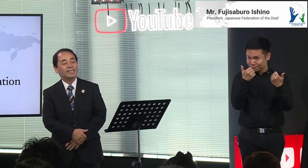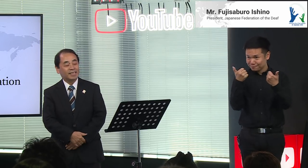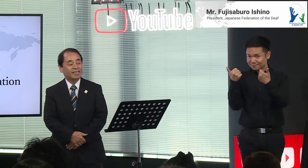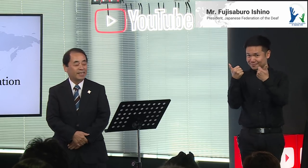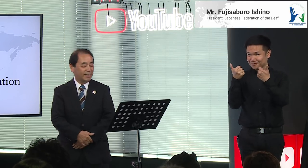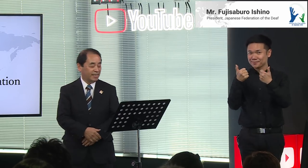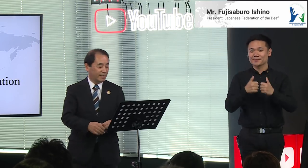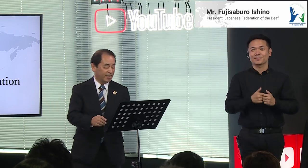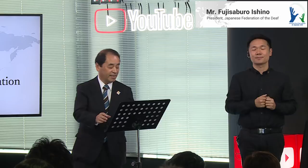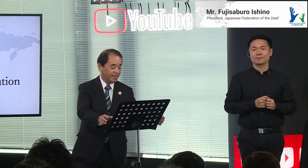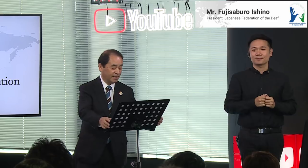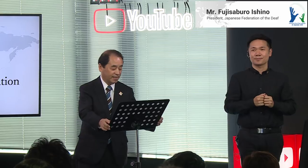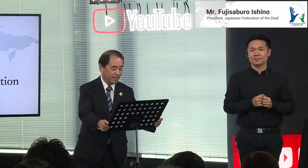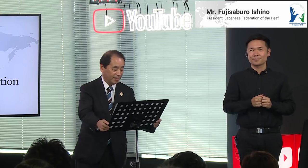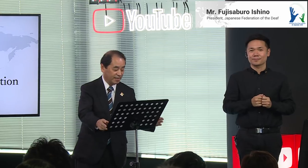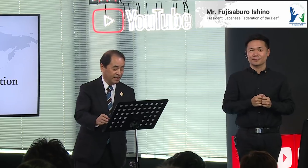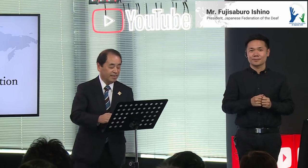the deaf Japan who made this event possible. Welcome.